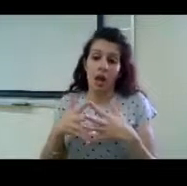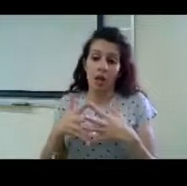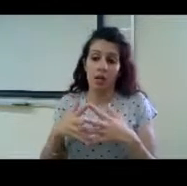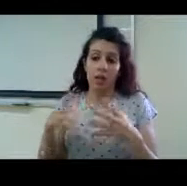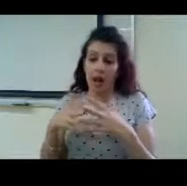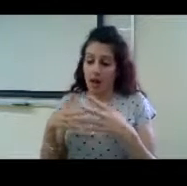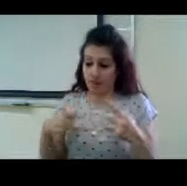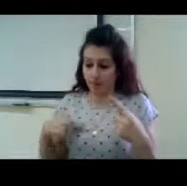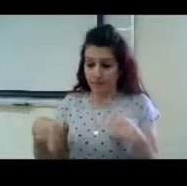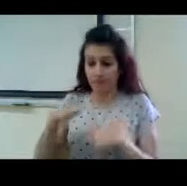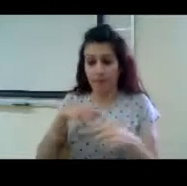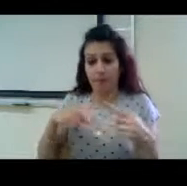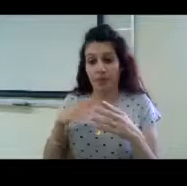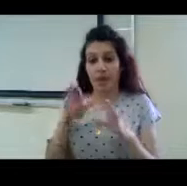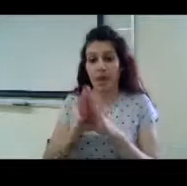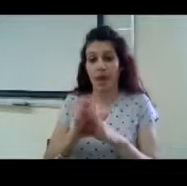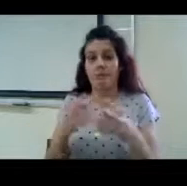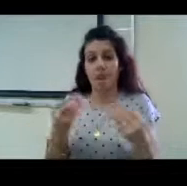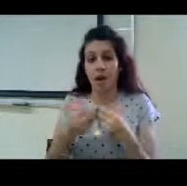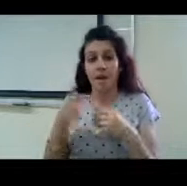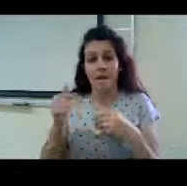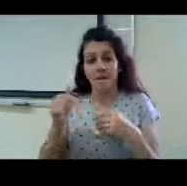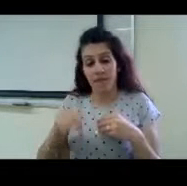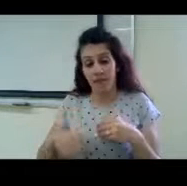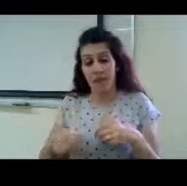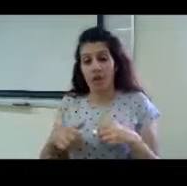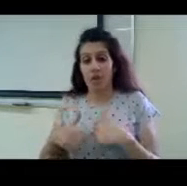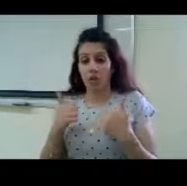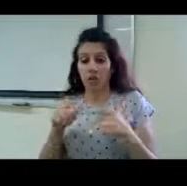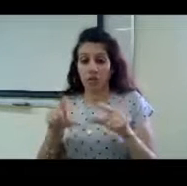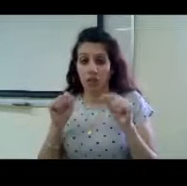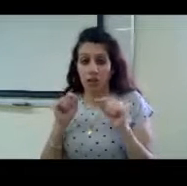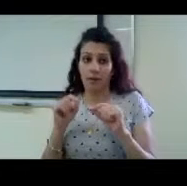going to be one day we have a cure and one day it will be finished